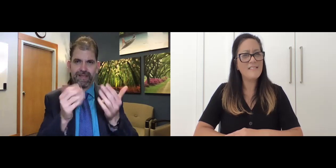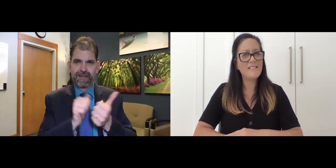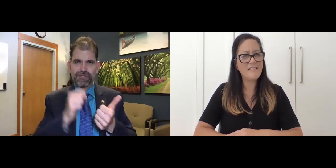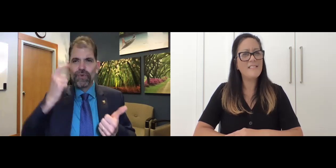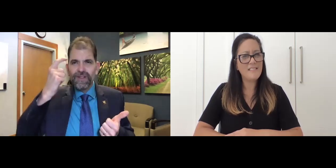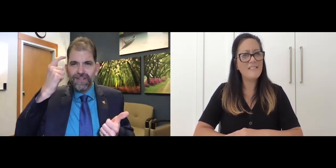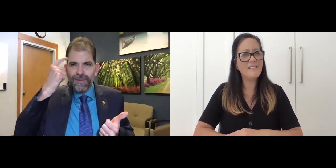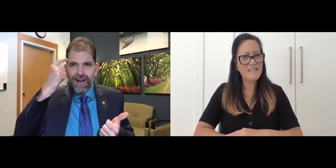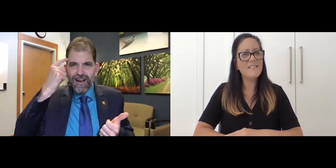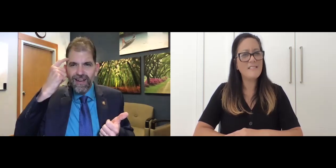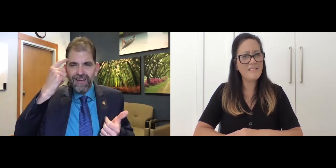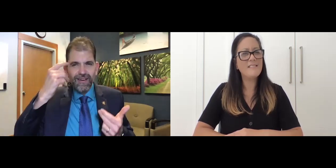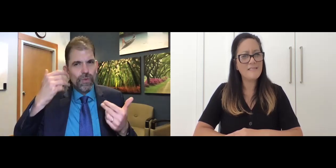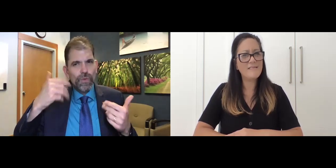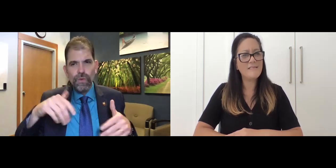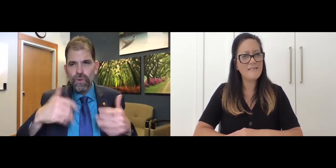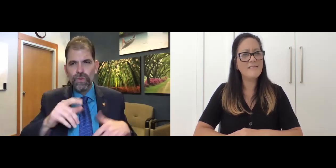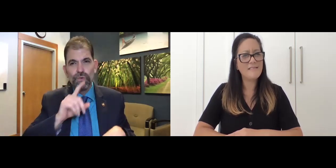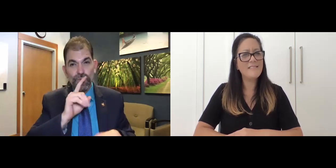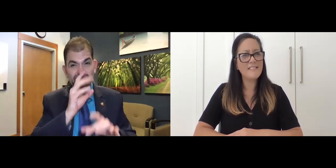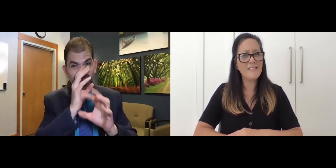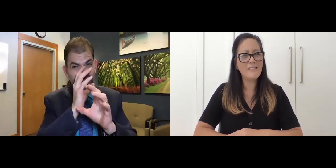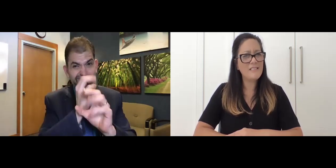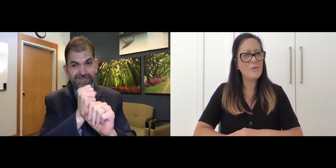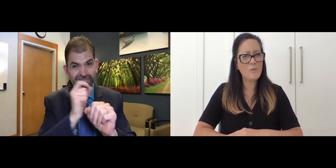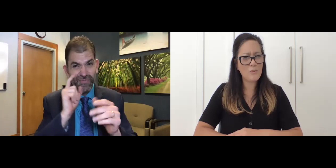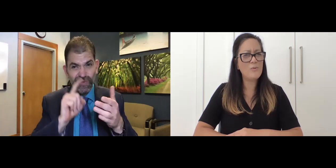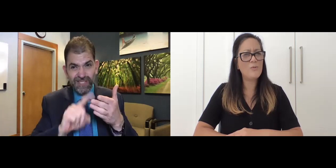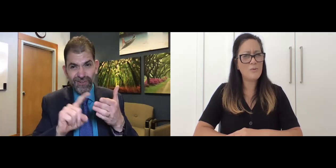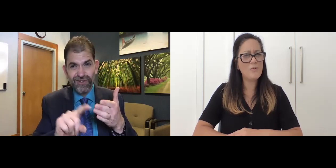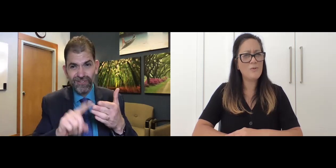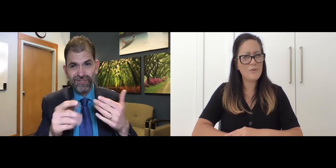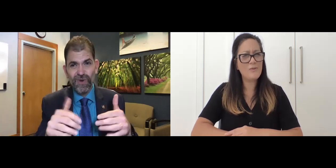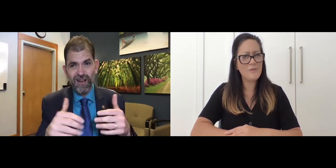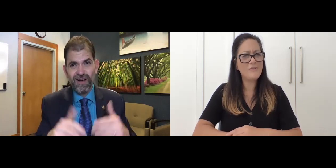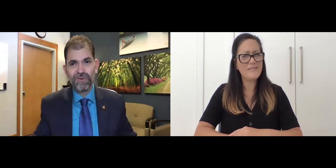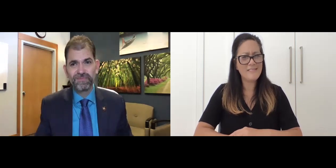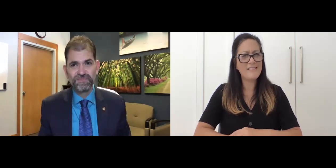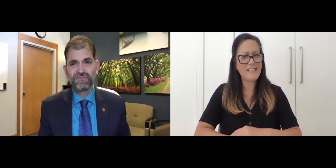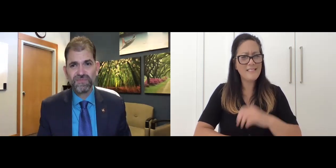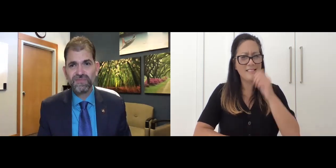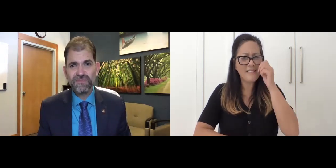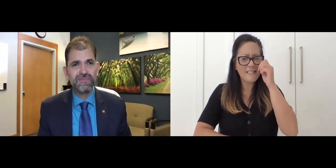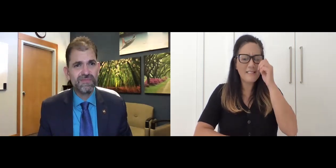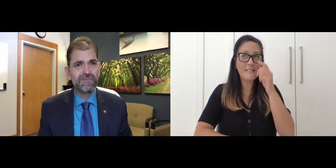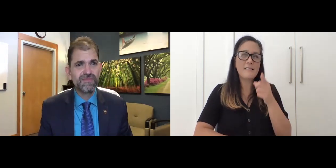intertwined and you really do need a strong theory of mind to be successful.